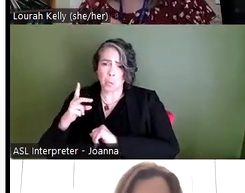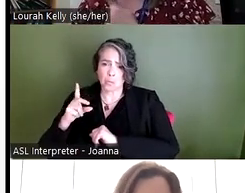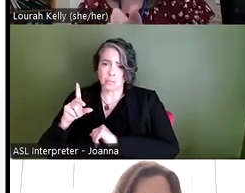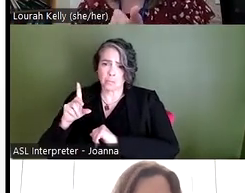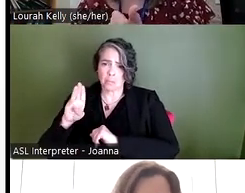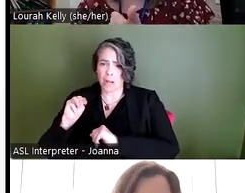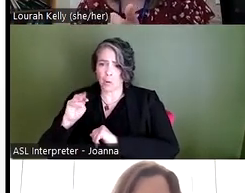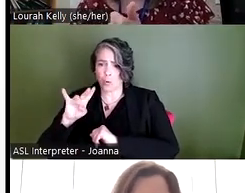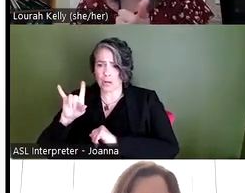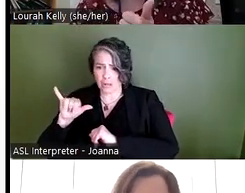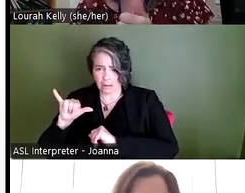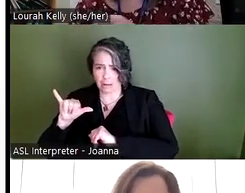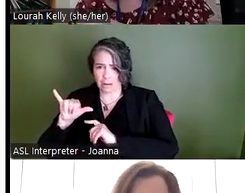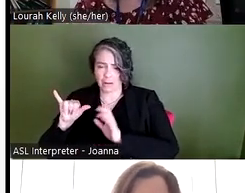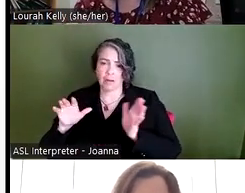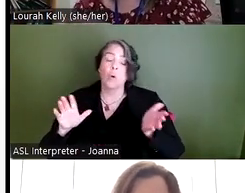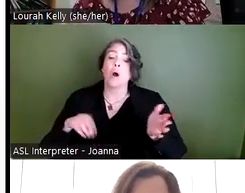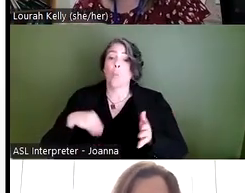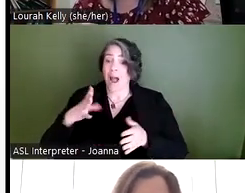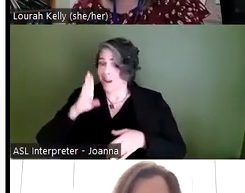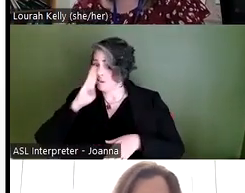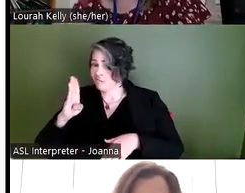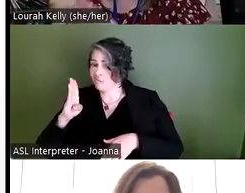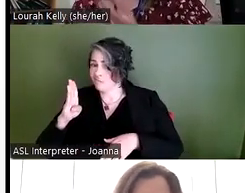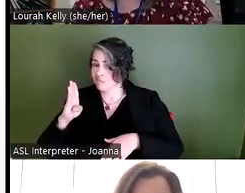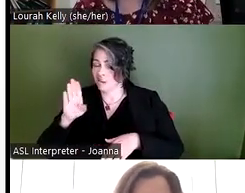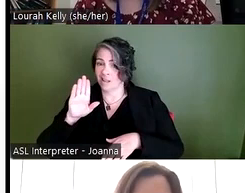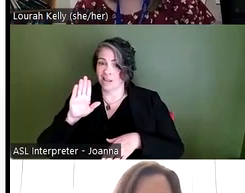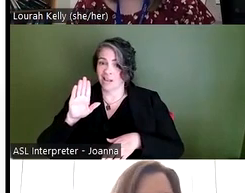who are white and heterosexual didn't have higher odds in any of these analyzes that